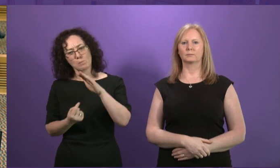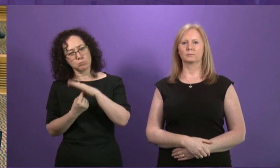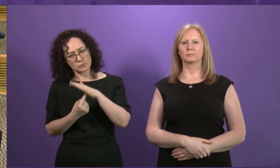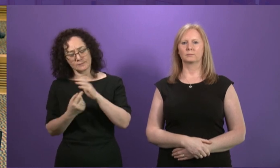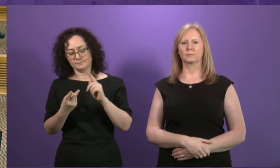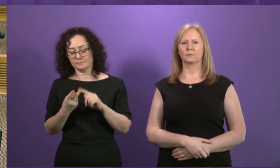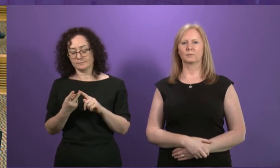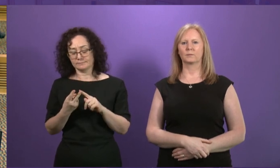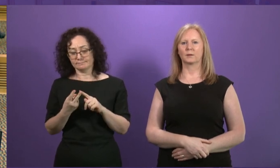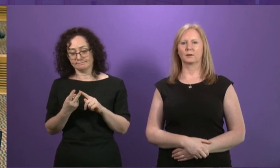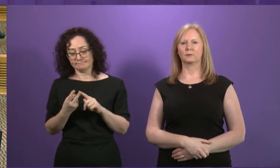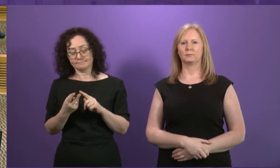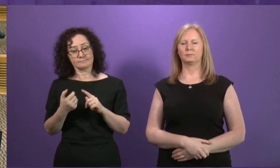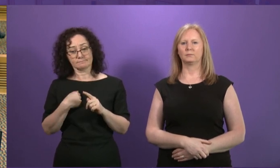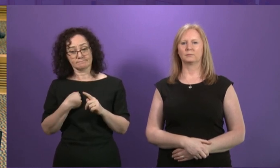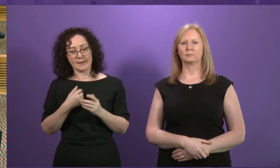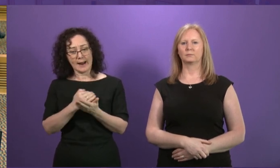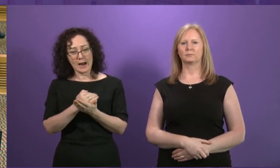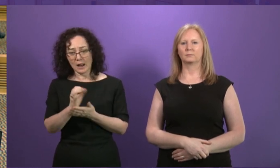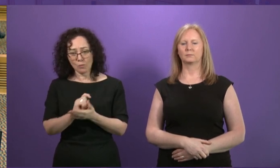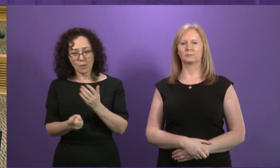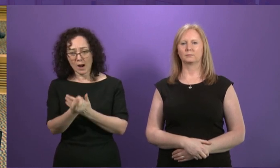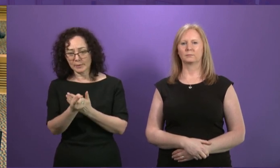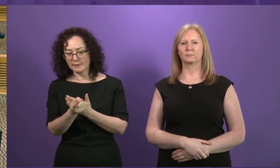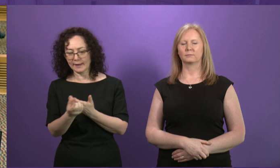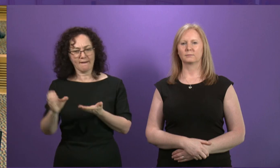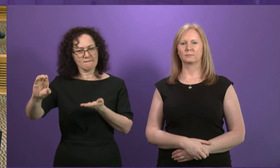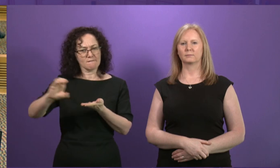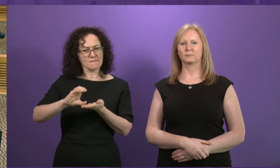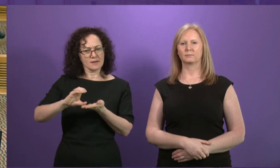have no clarity on the stronger towns fund or whether Scotland will get any share of